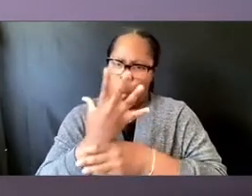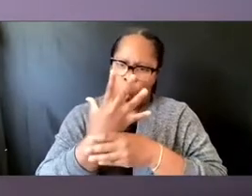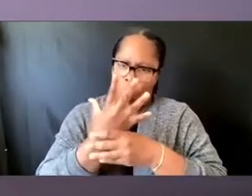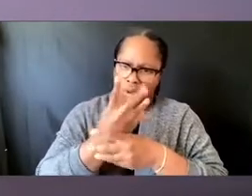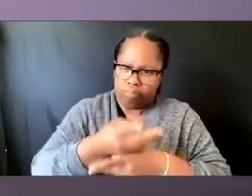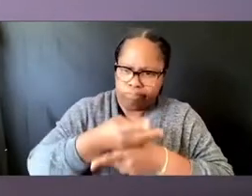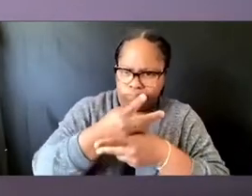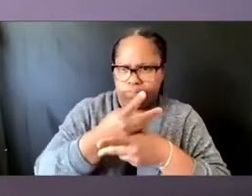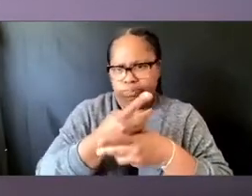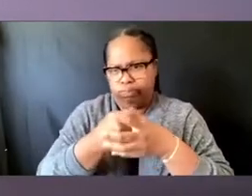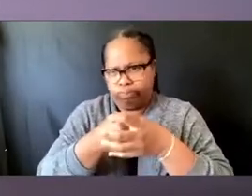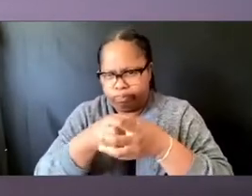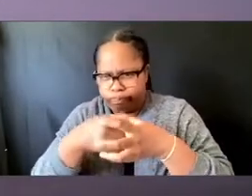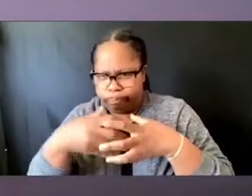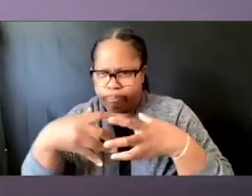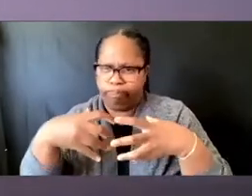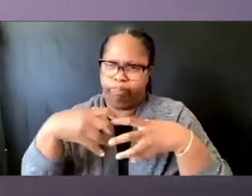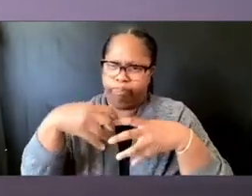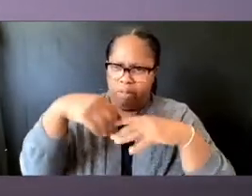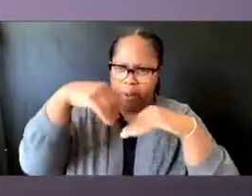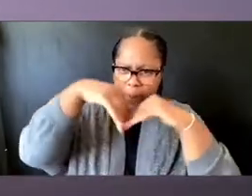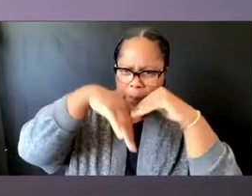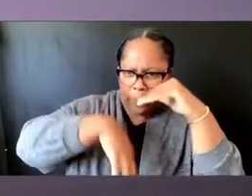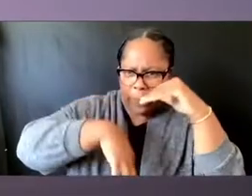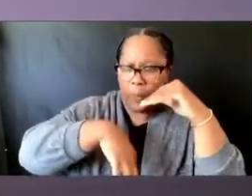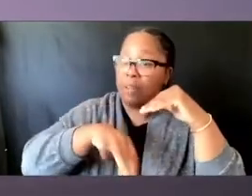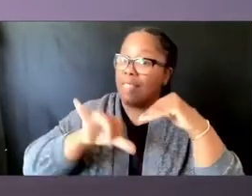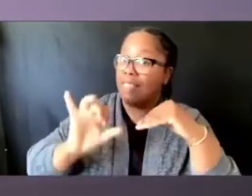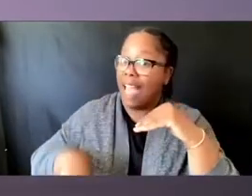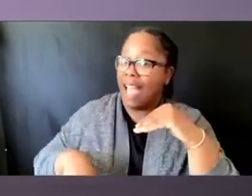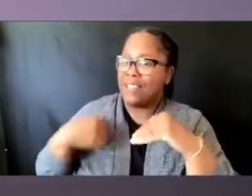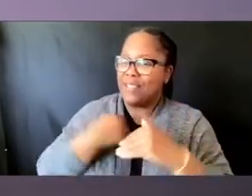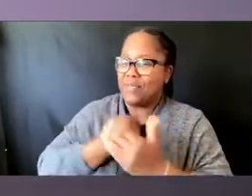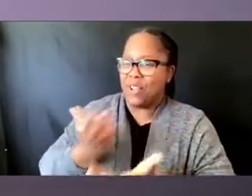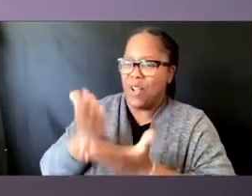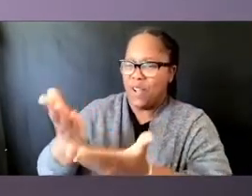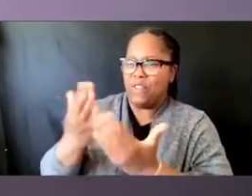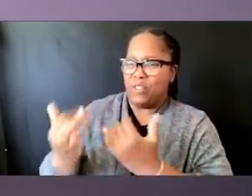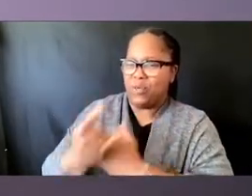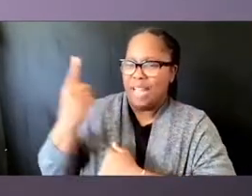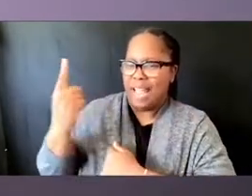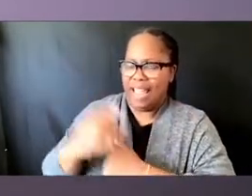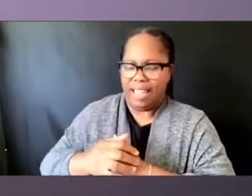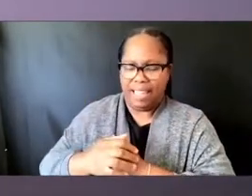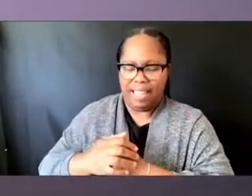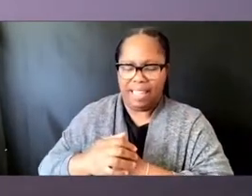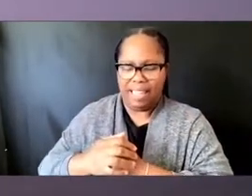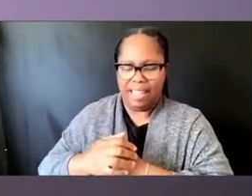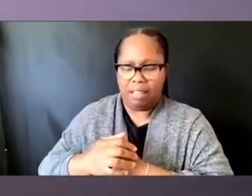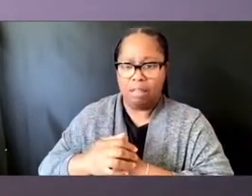And that is what we offer to you today. That is what we offer, what we have digested.